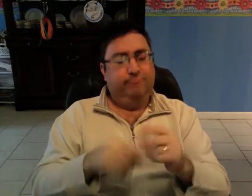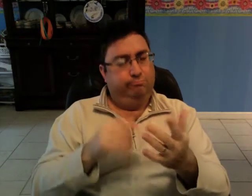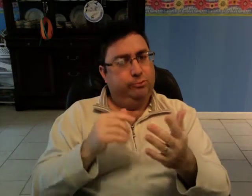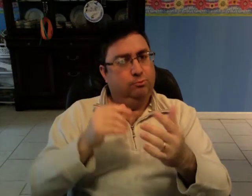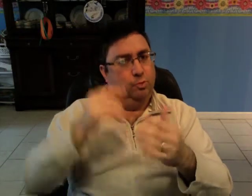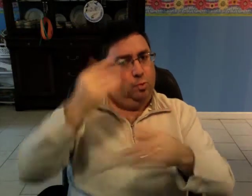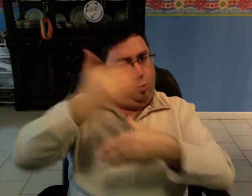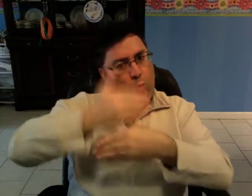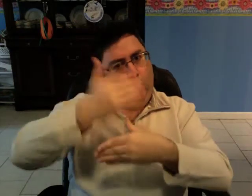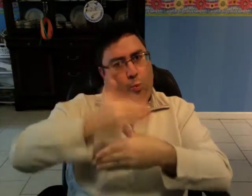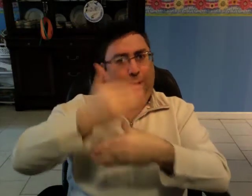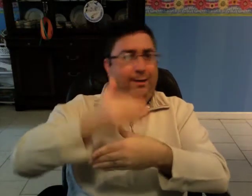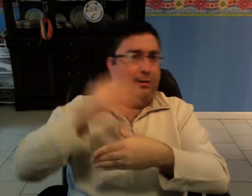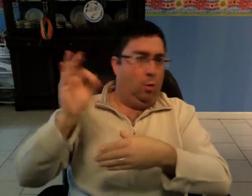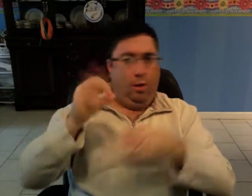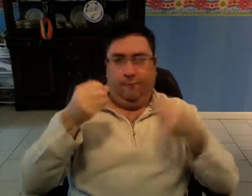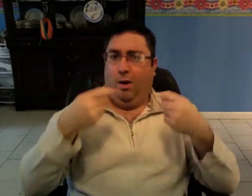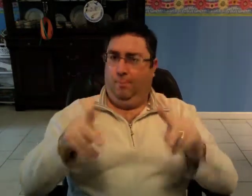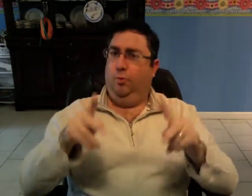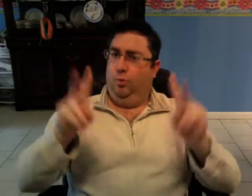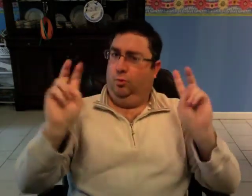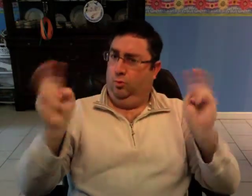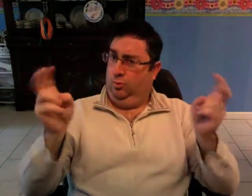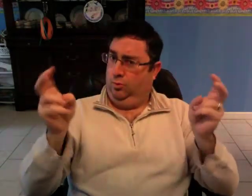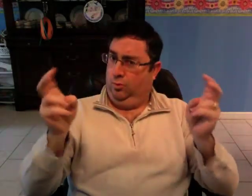there is a "window of opportunity".